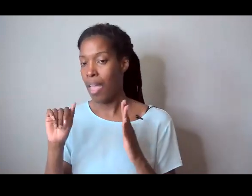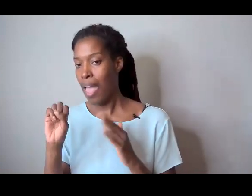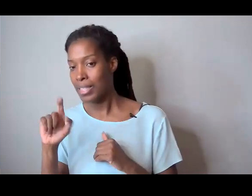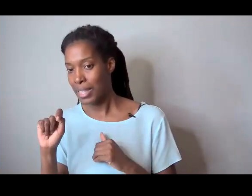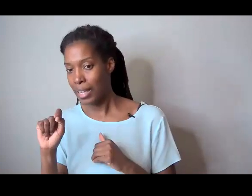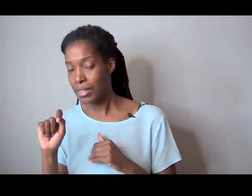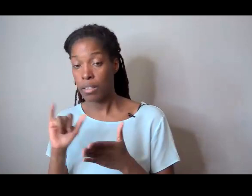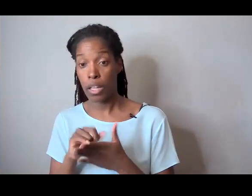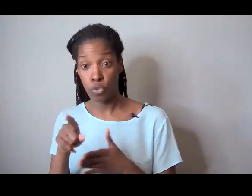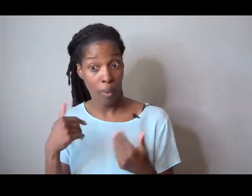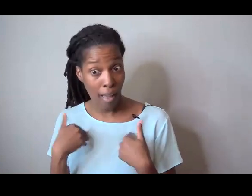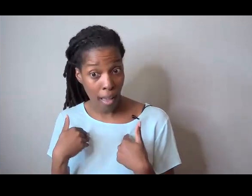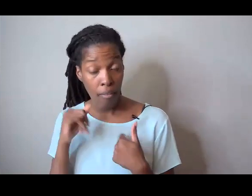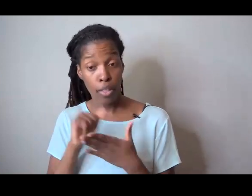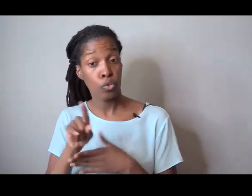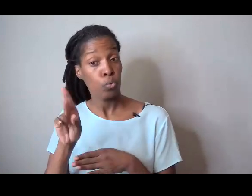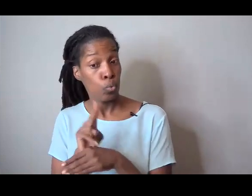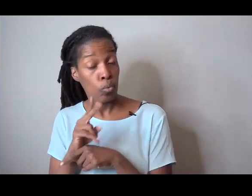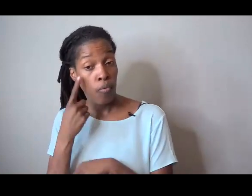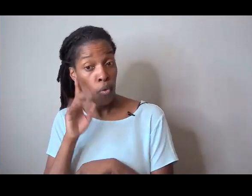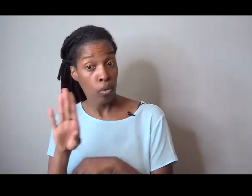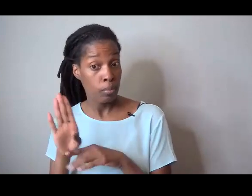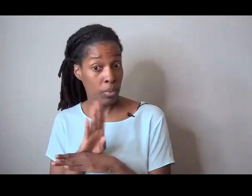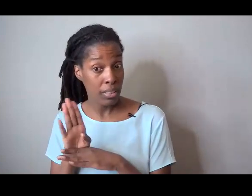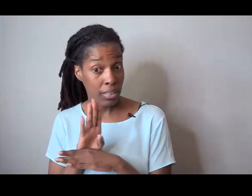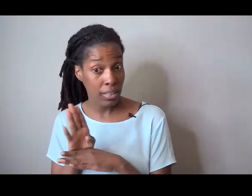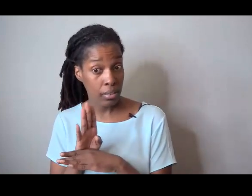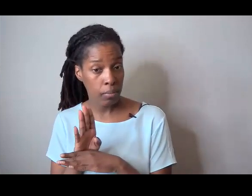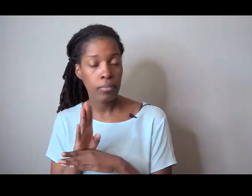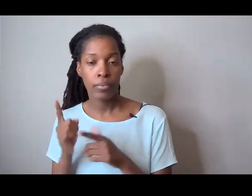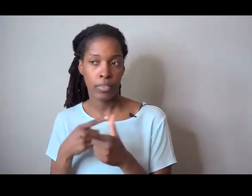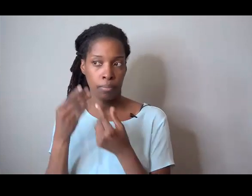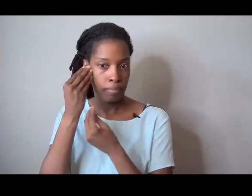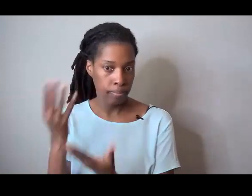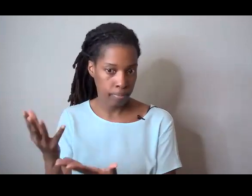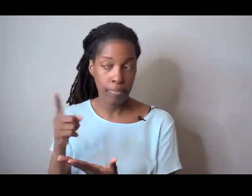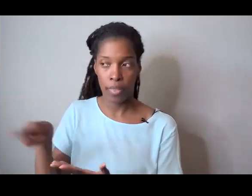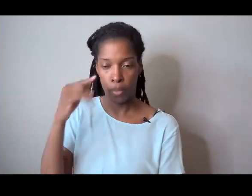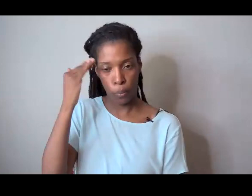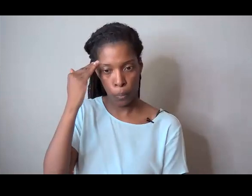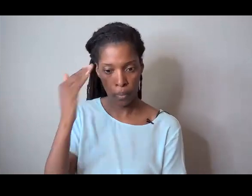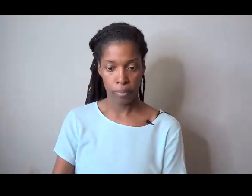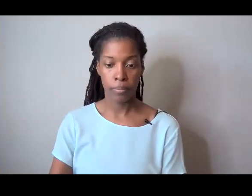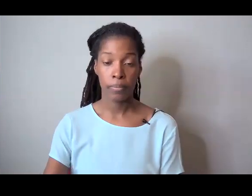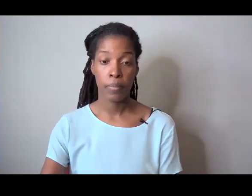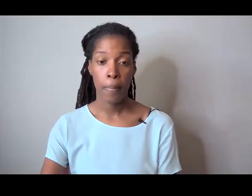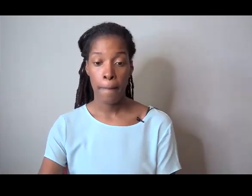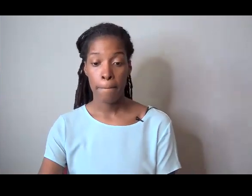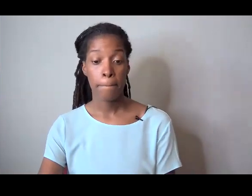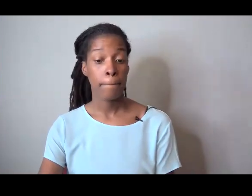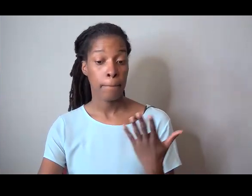in your business and share that with them so they know. So when it comes to reporting